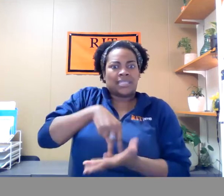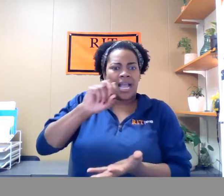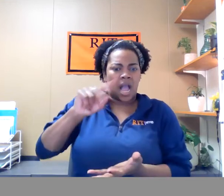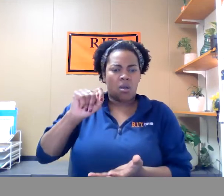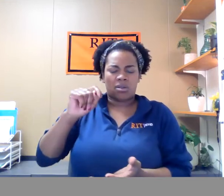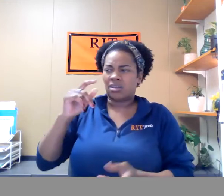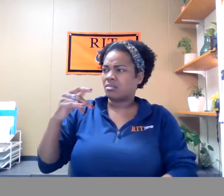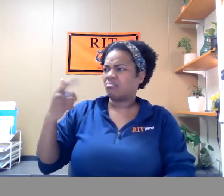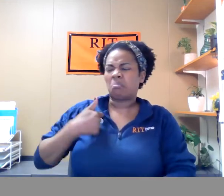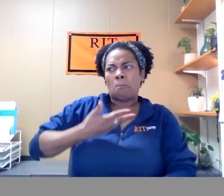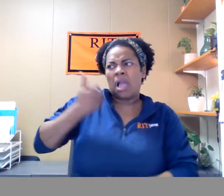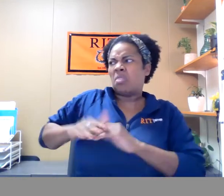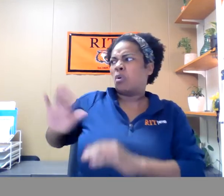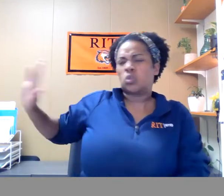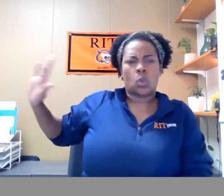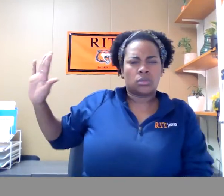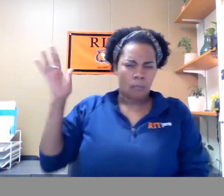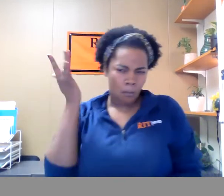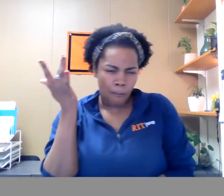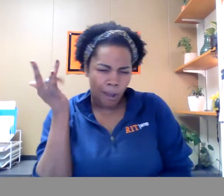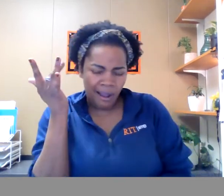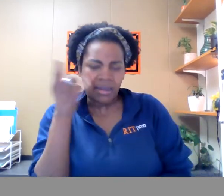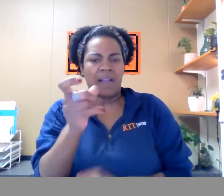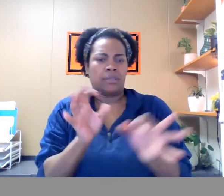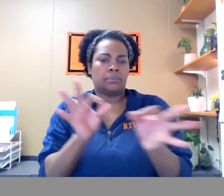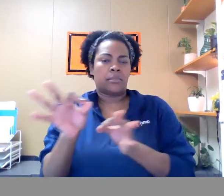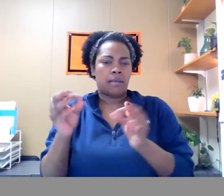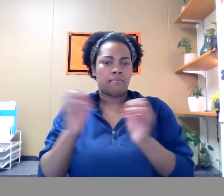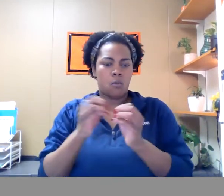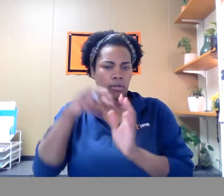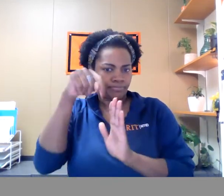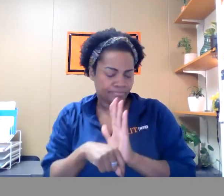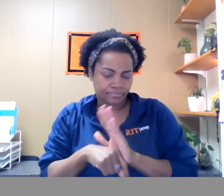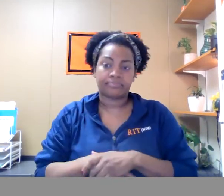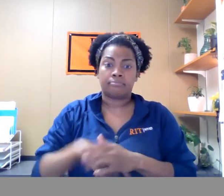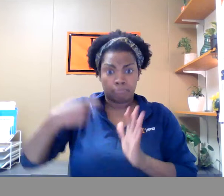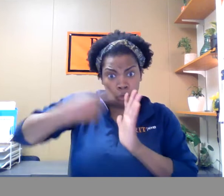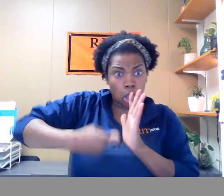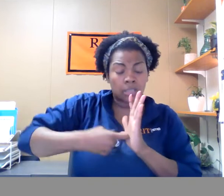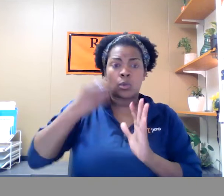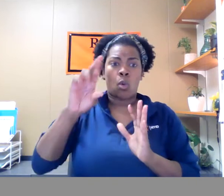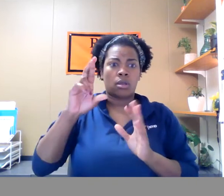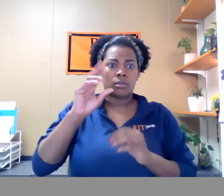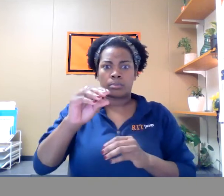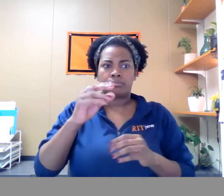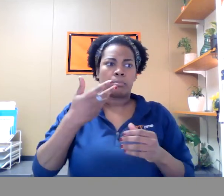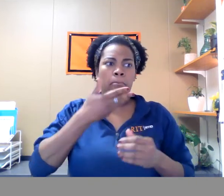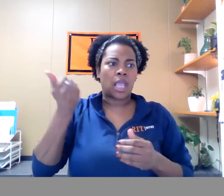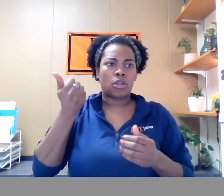We really want to see more standouts in this round. We want to see something more in-depth, which is why